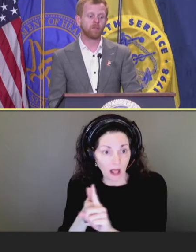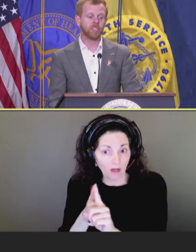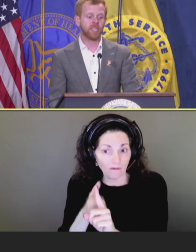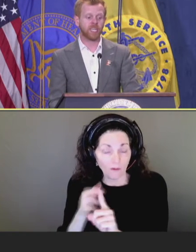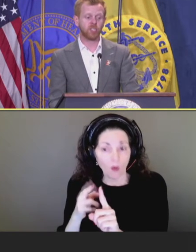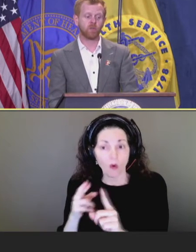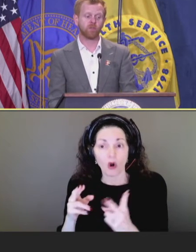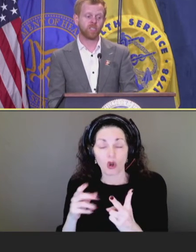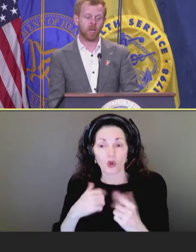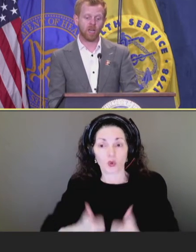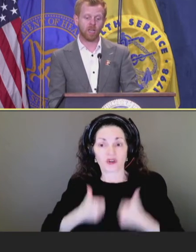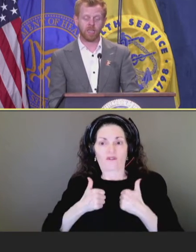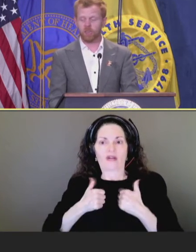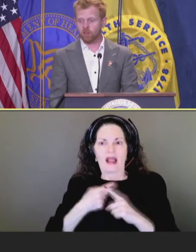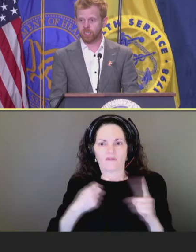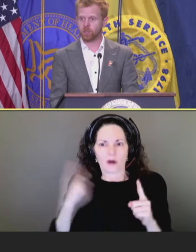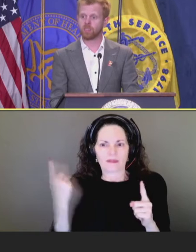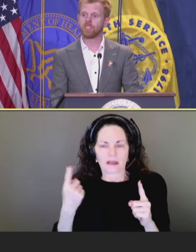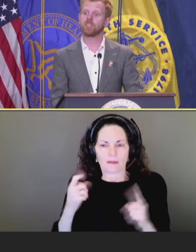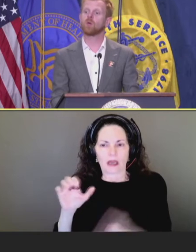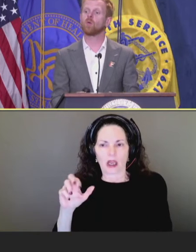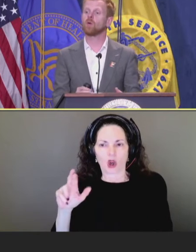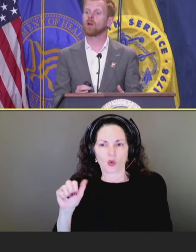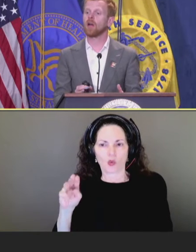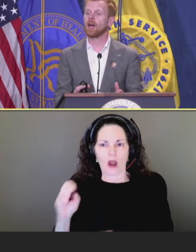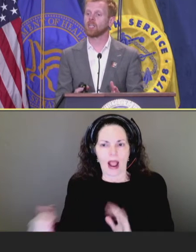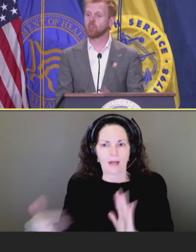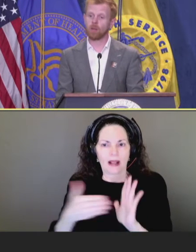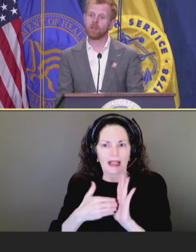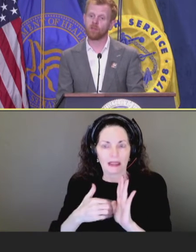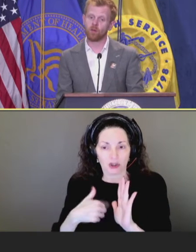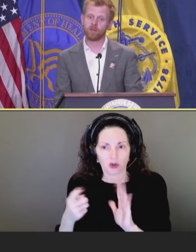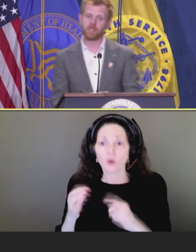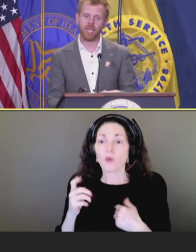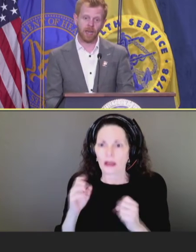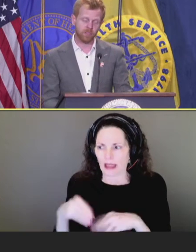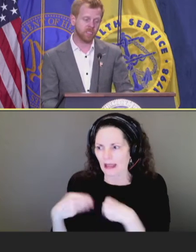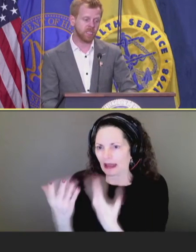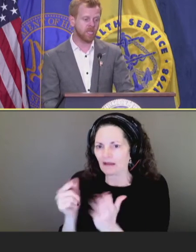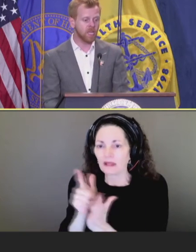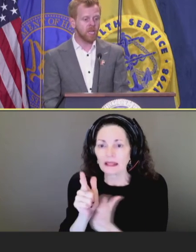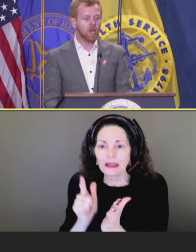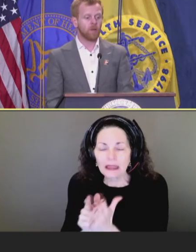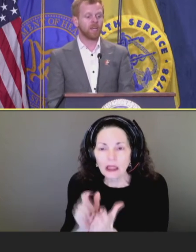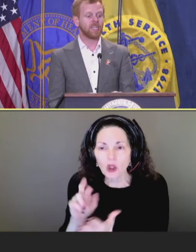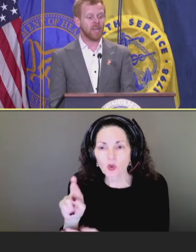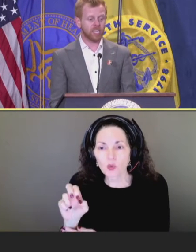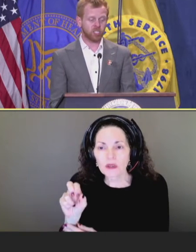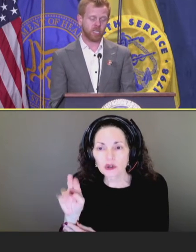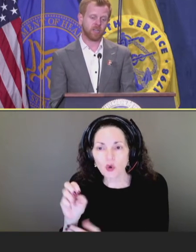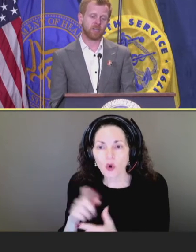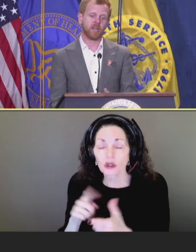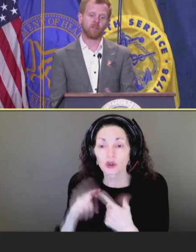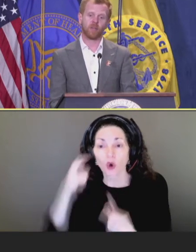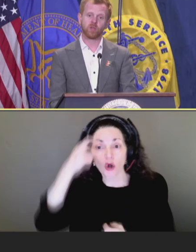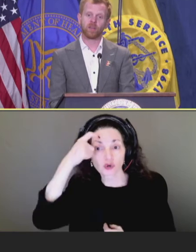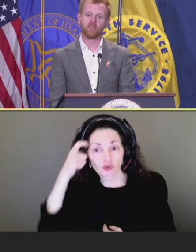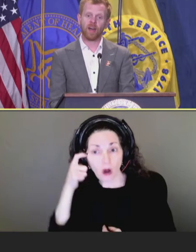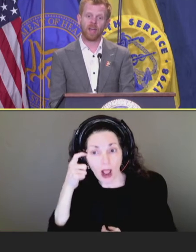to connect you with legal resources or trauma informed counseling. But next year in FY 25,